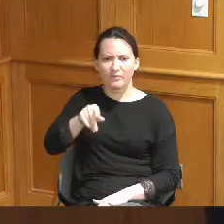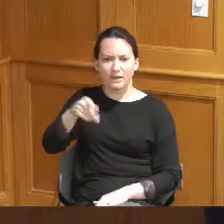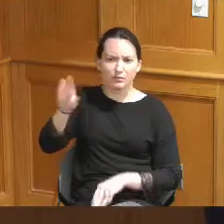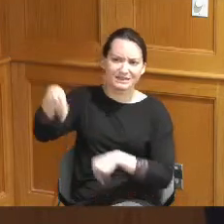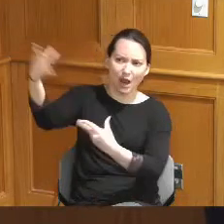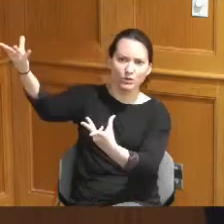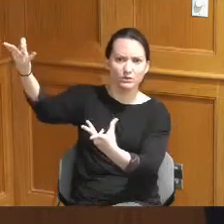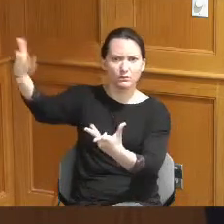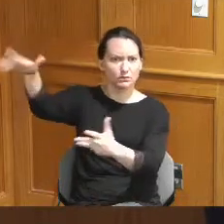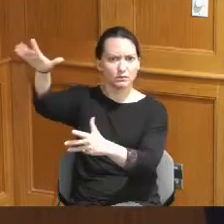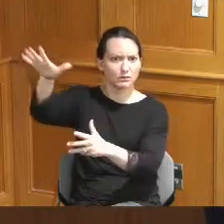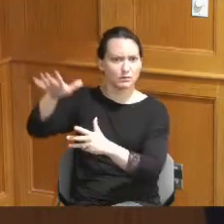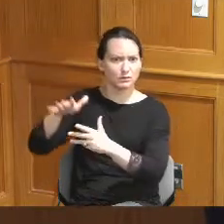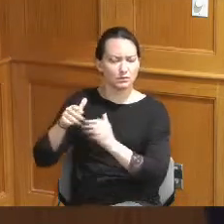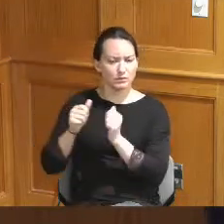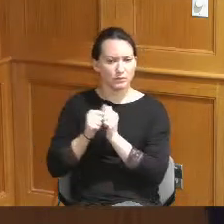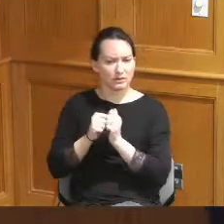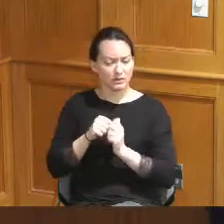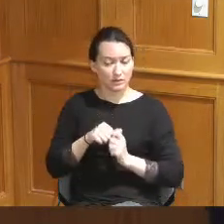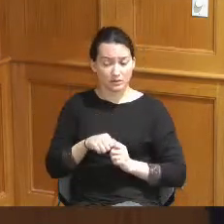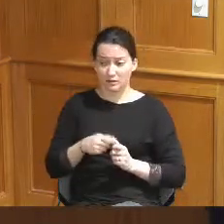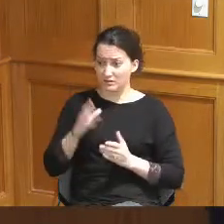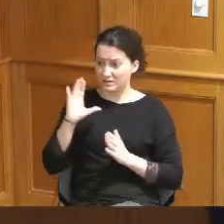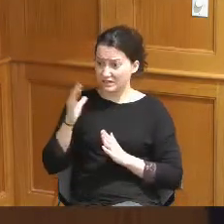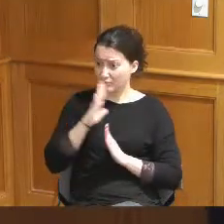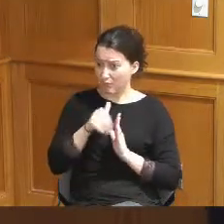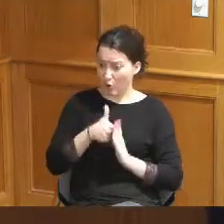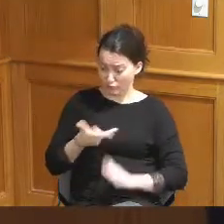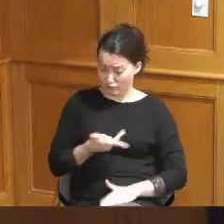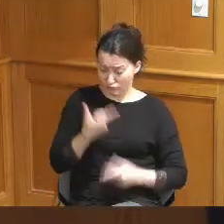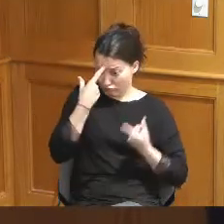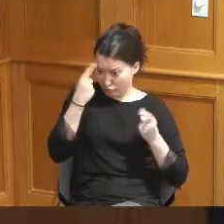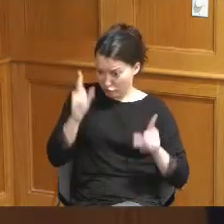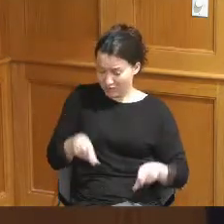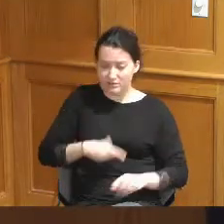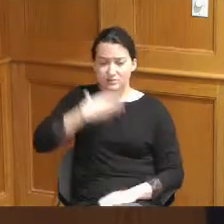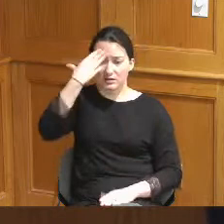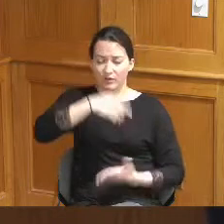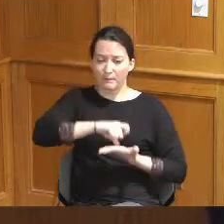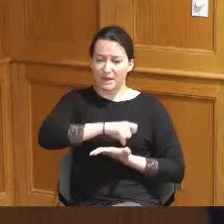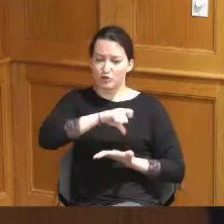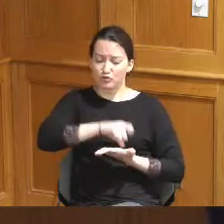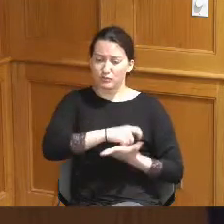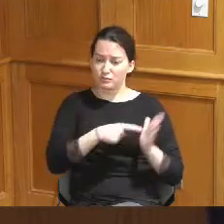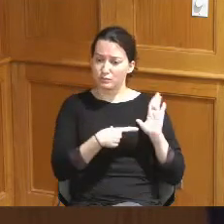vote of the Commission but it was unanimous and it's on the front page of the resolution